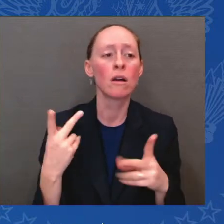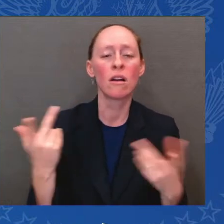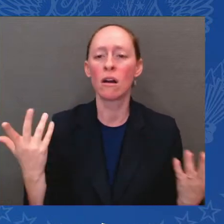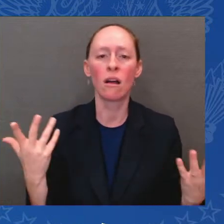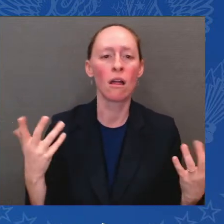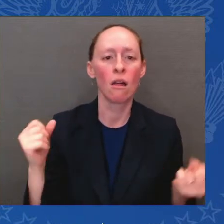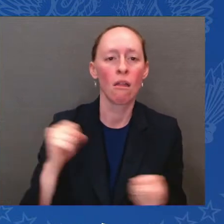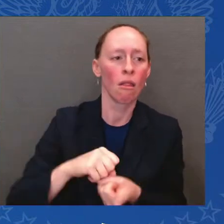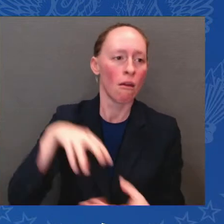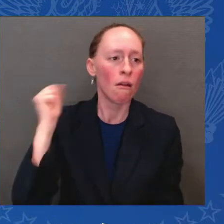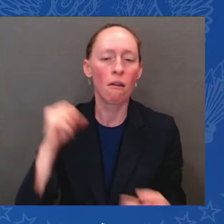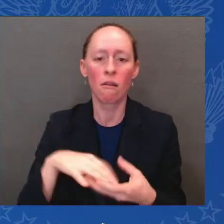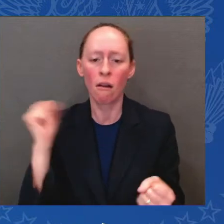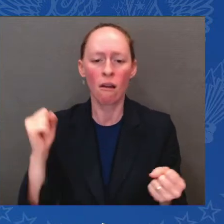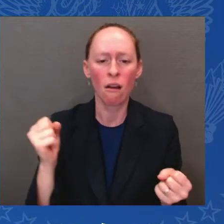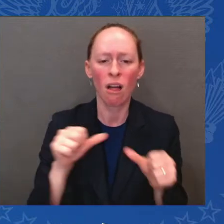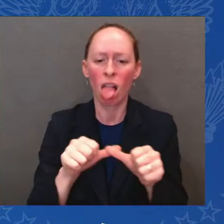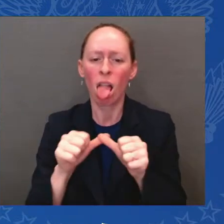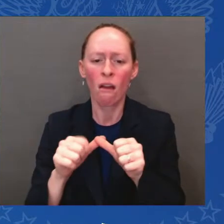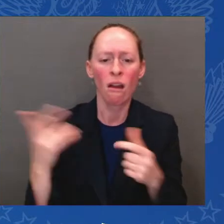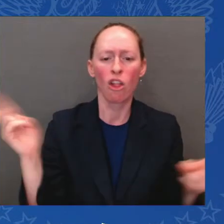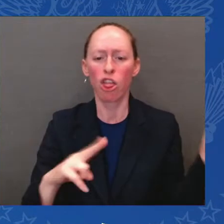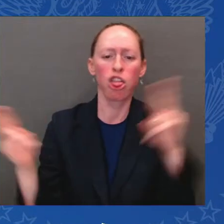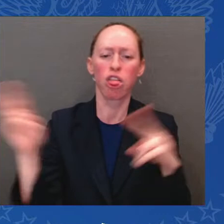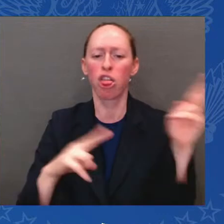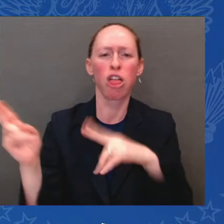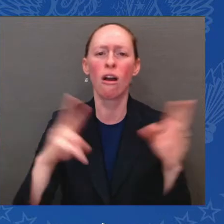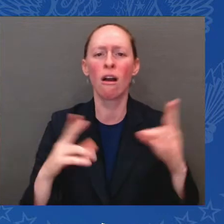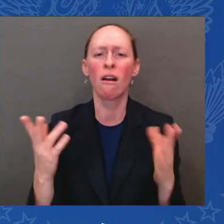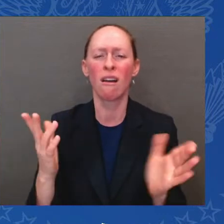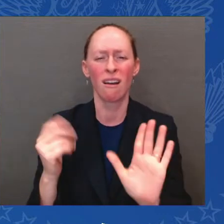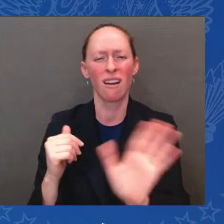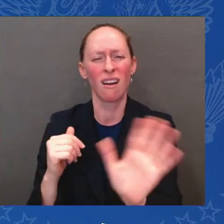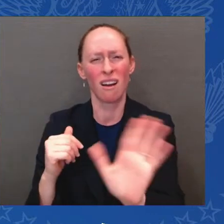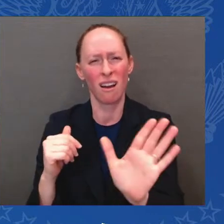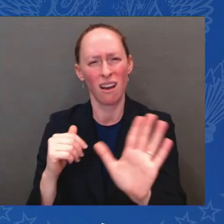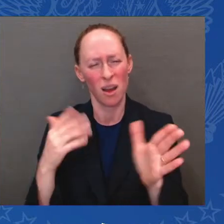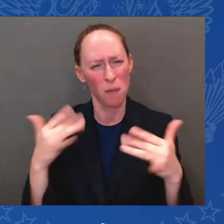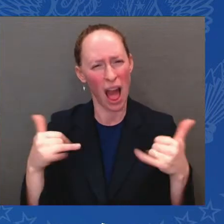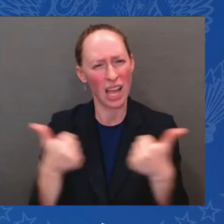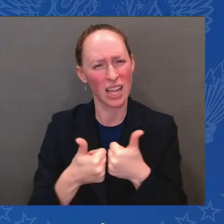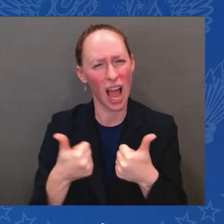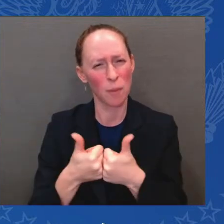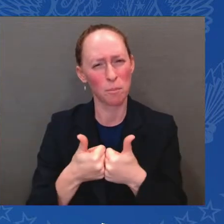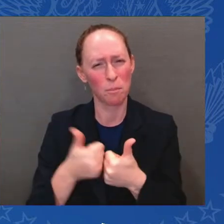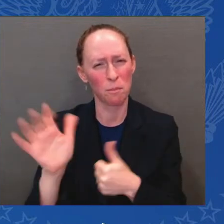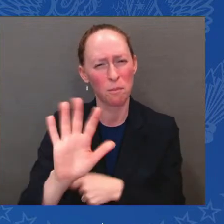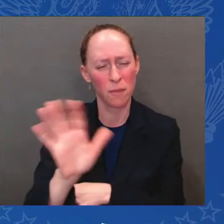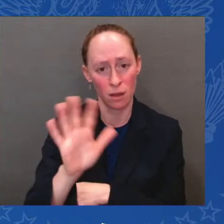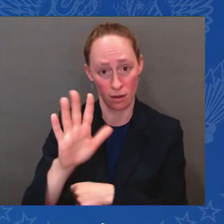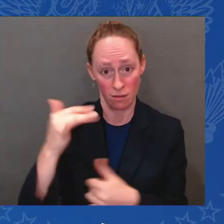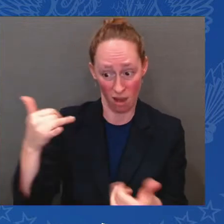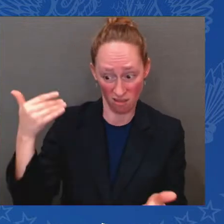and it's already moving down -- just before Thanksgiving. Quite frankly, I'm sick and tired.